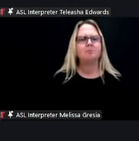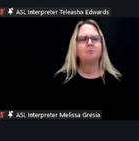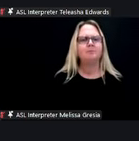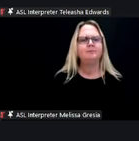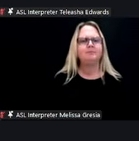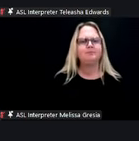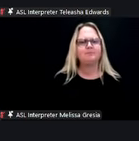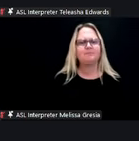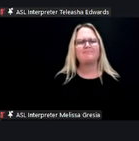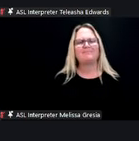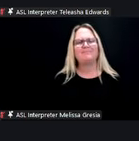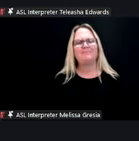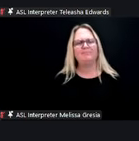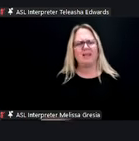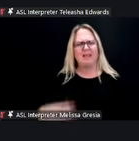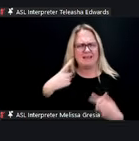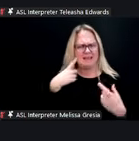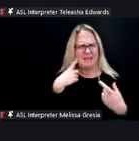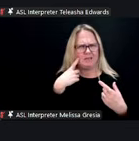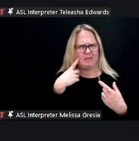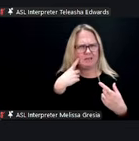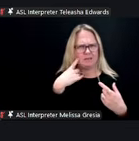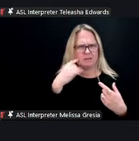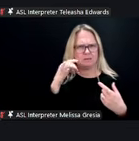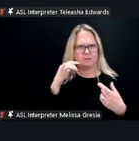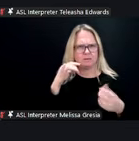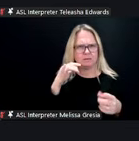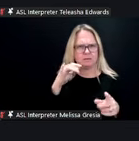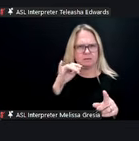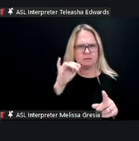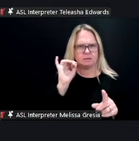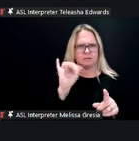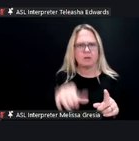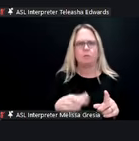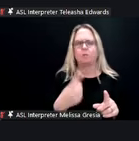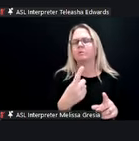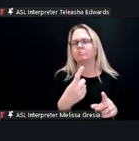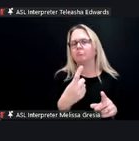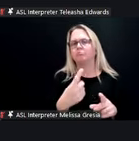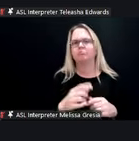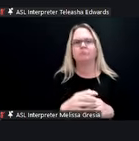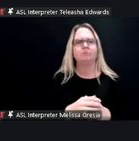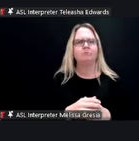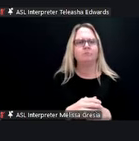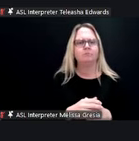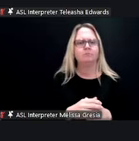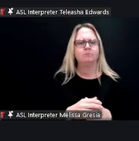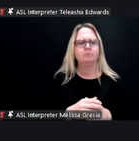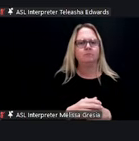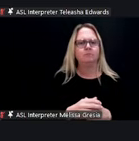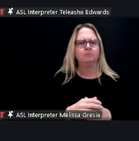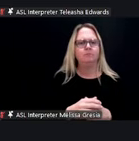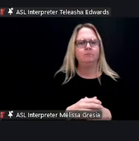Yes, I believe that is Yes, that is the slide. Um, let me see what number we're talking about. Slide